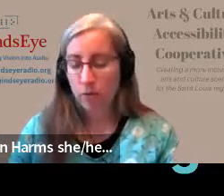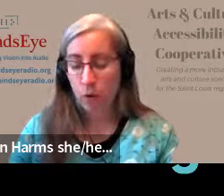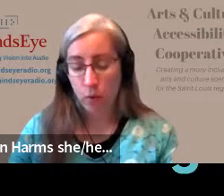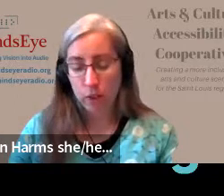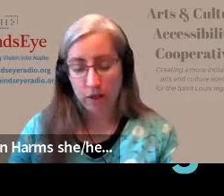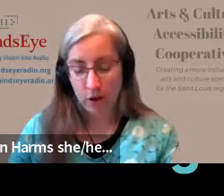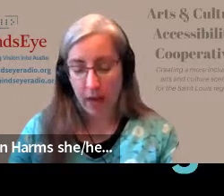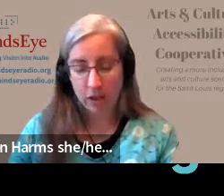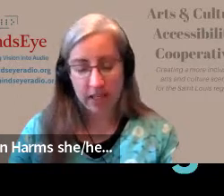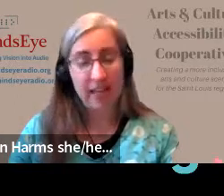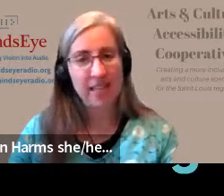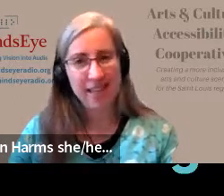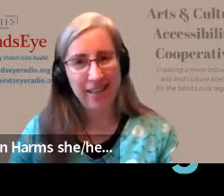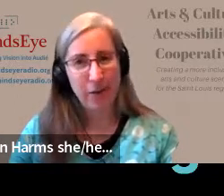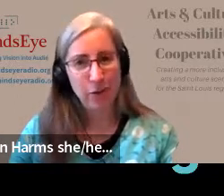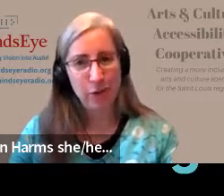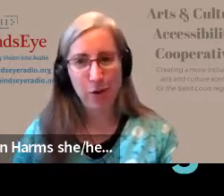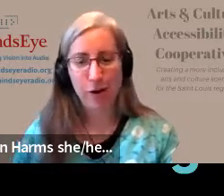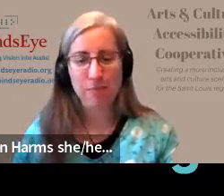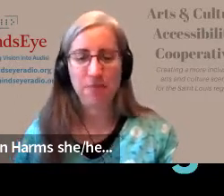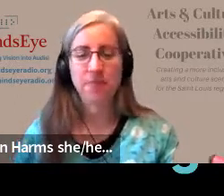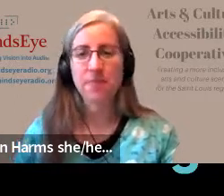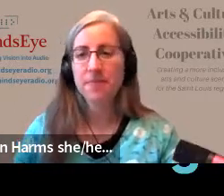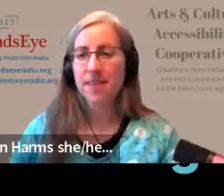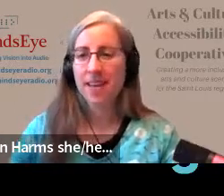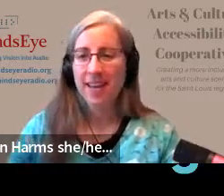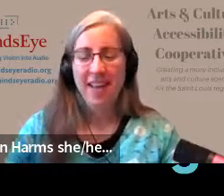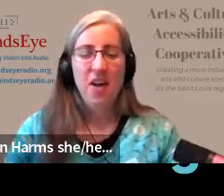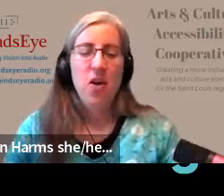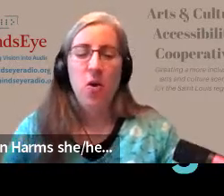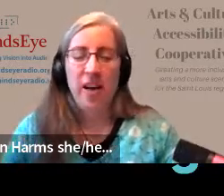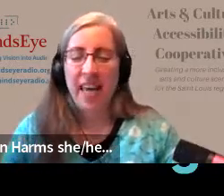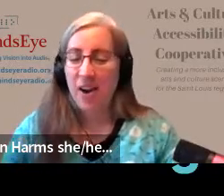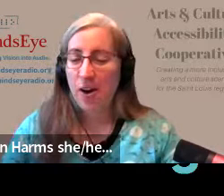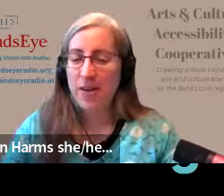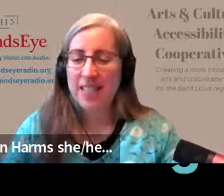of which is a sign language interpreter. Lauren Car